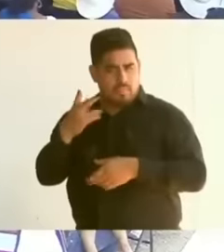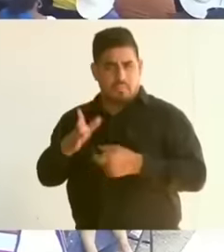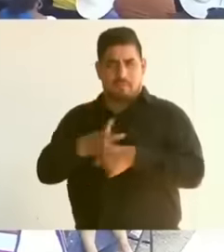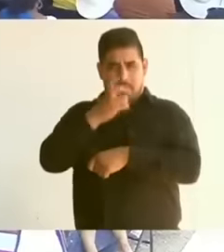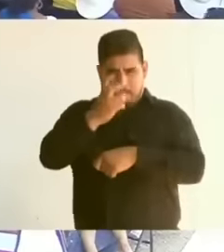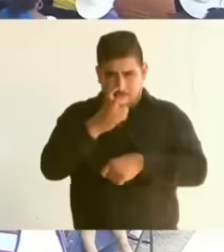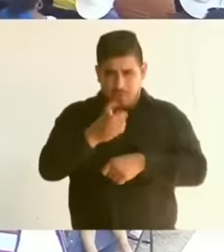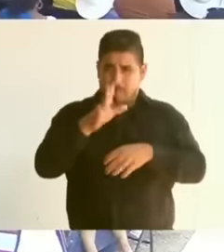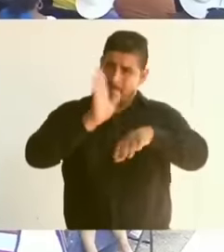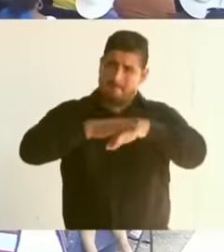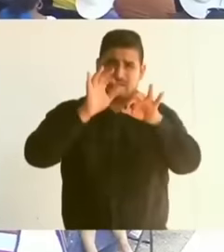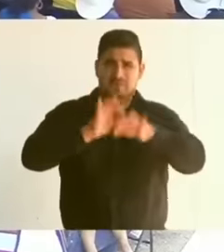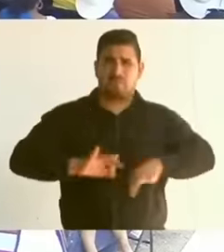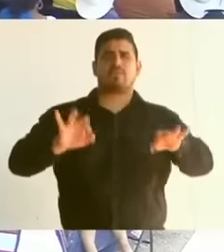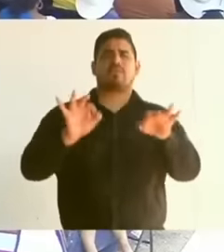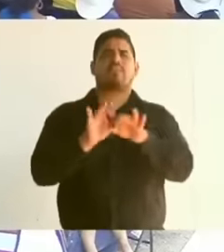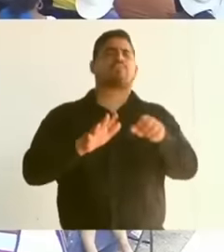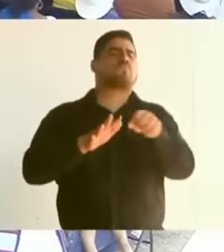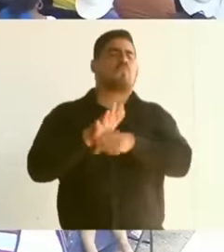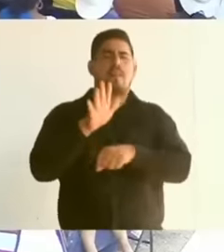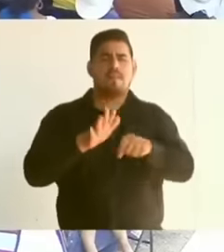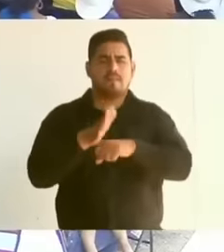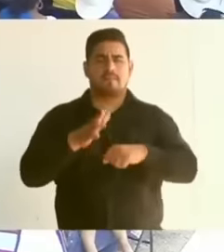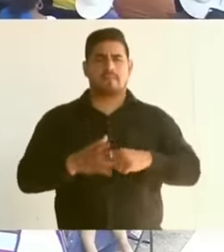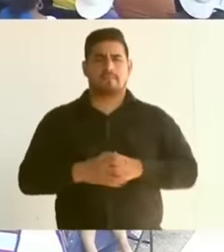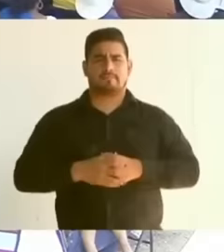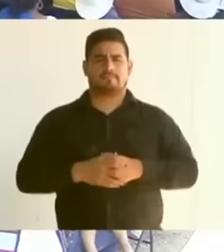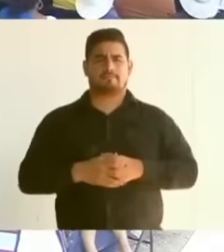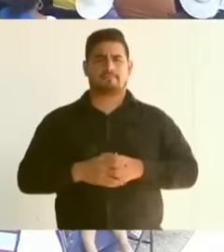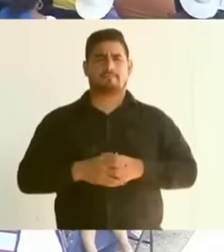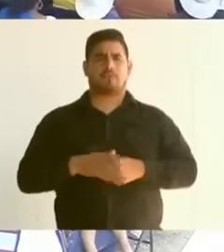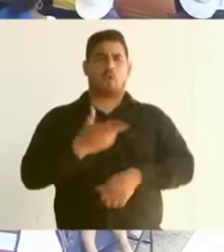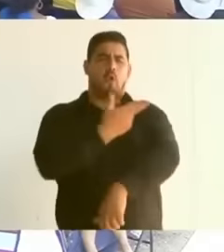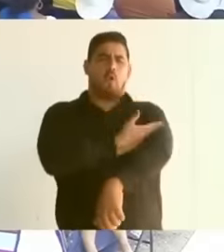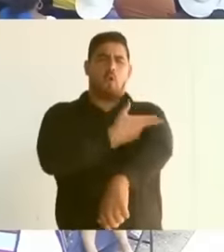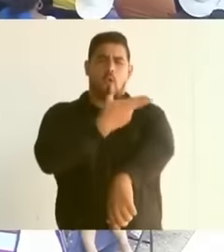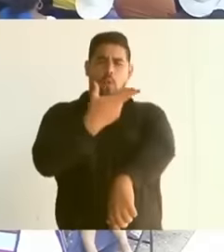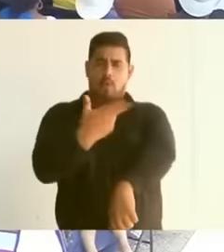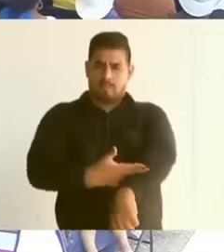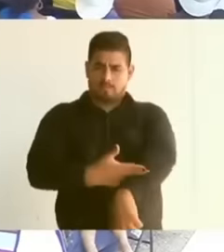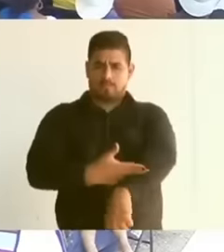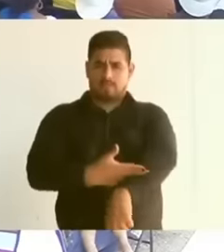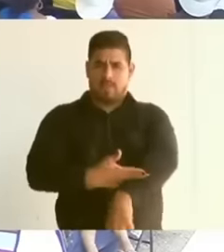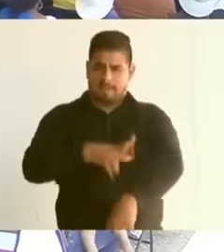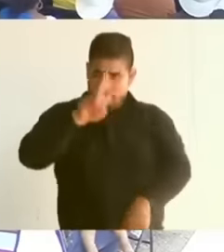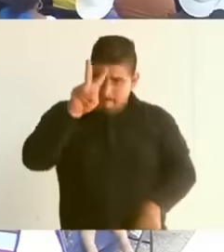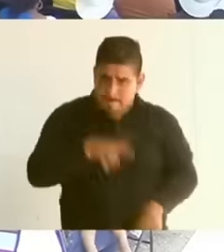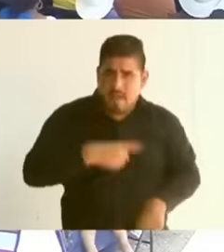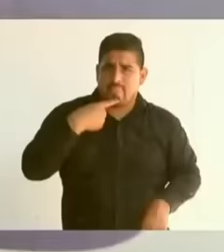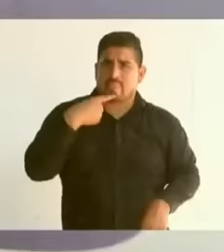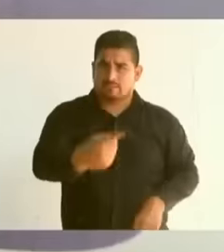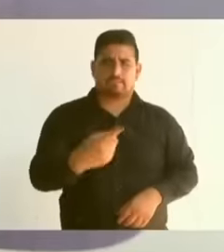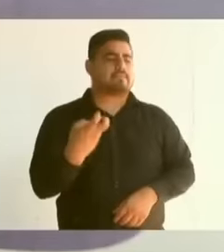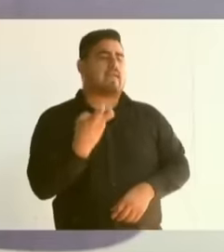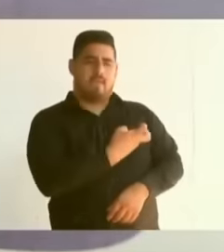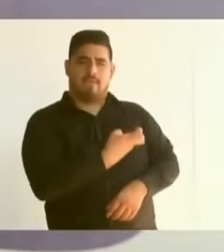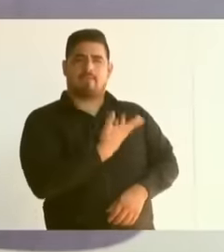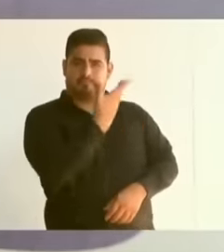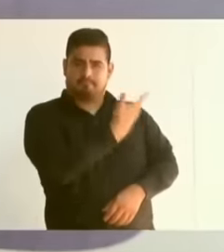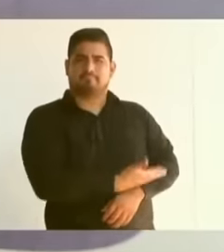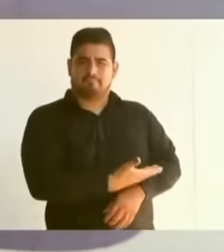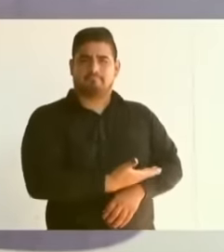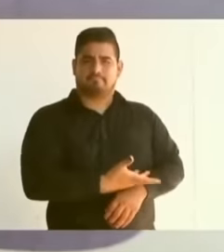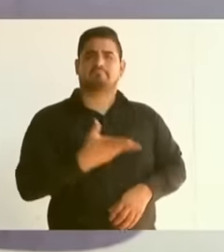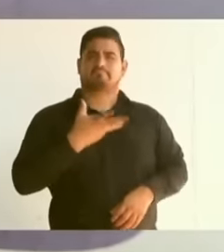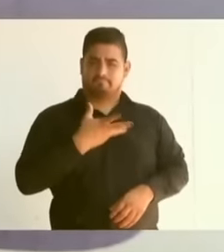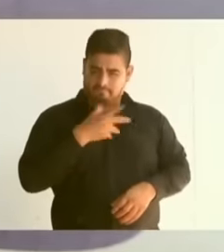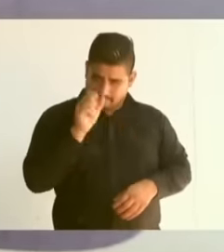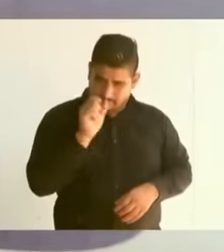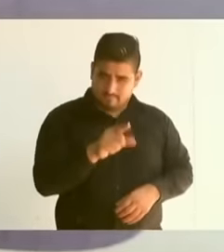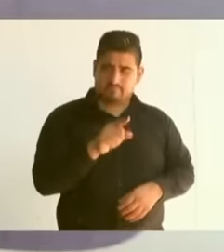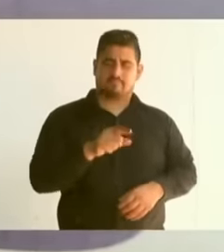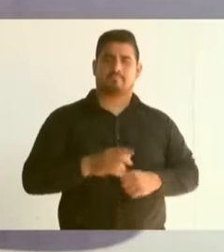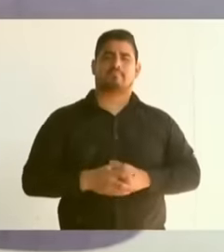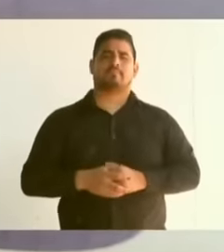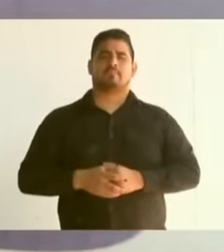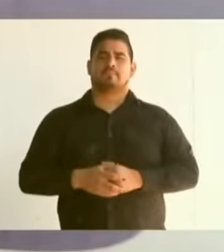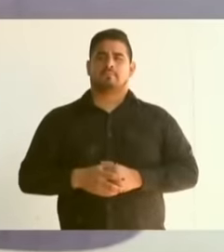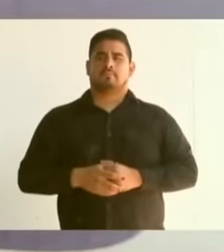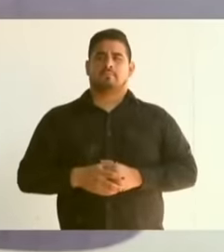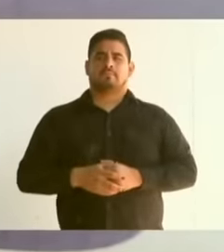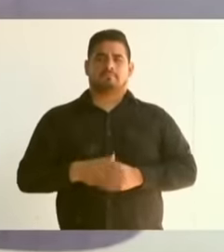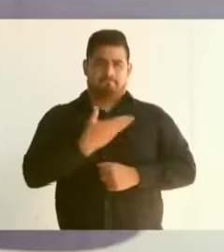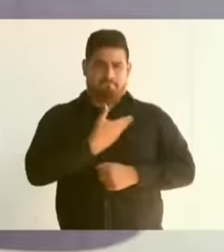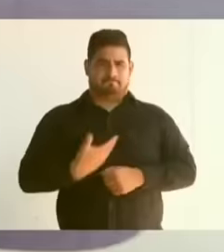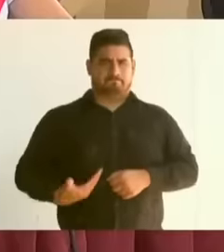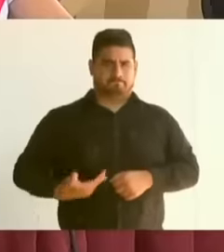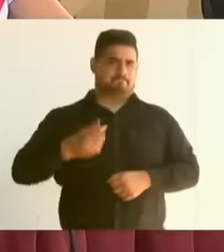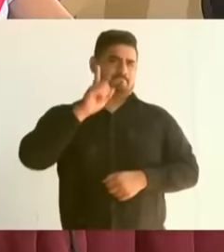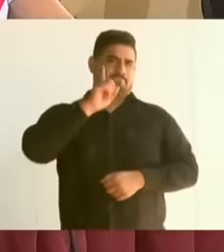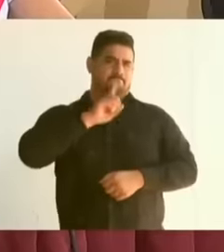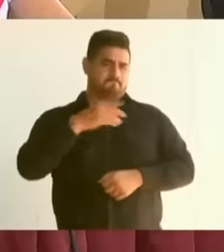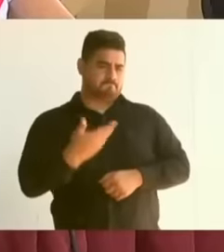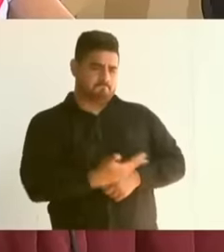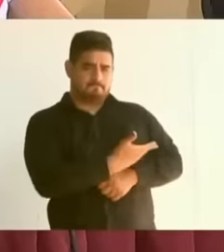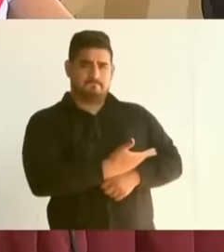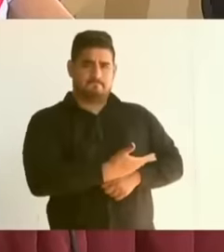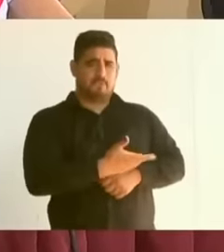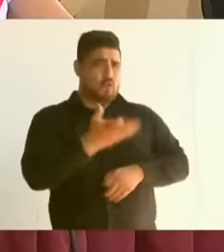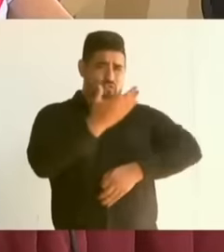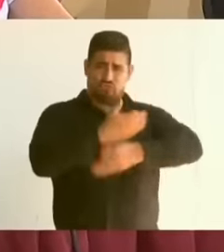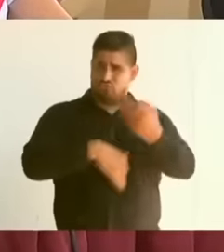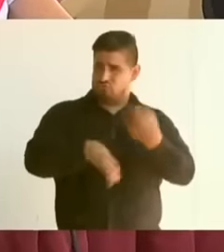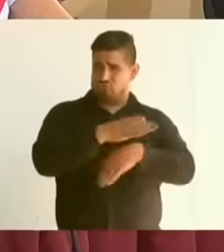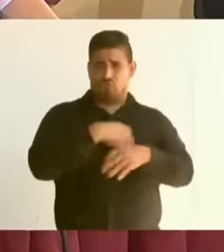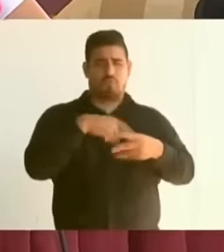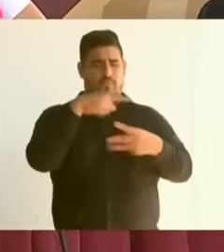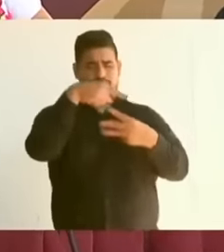important thing is honesty And that's what the president also has complies with the three